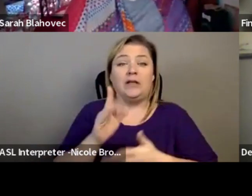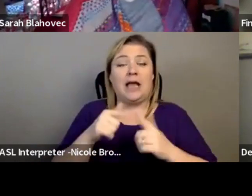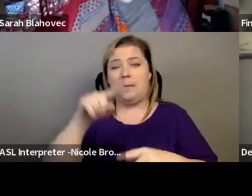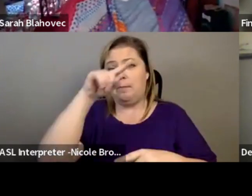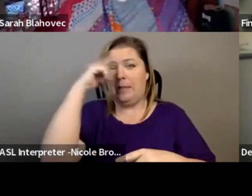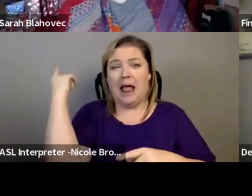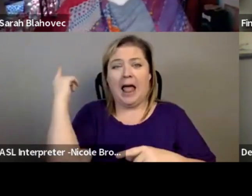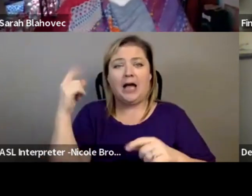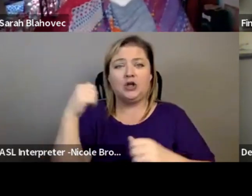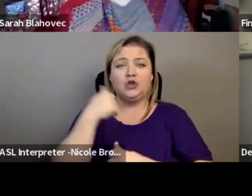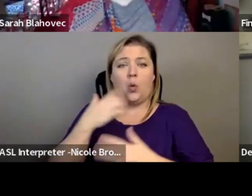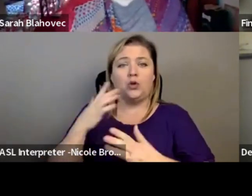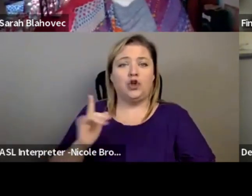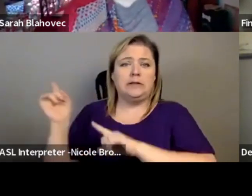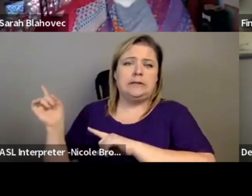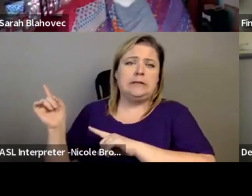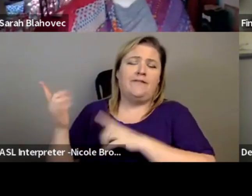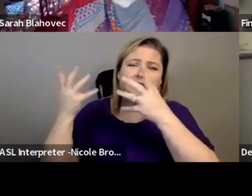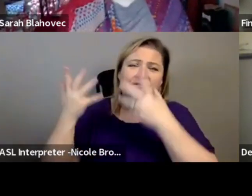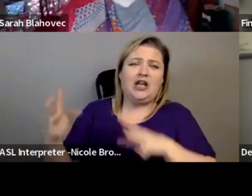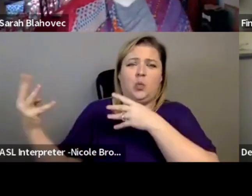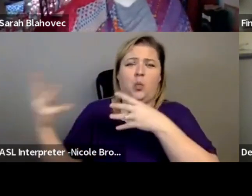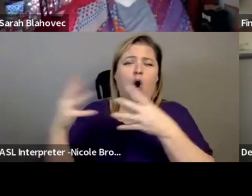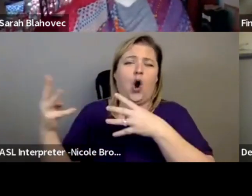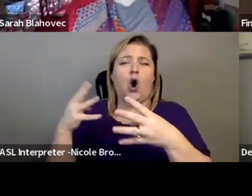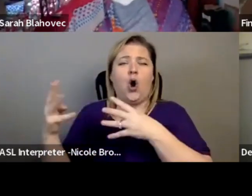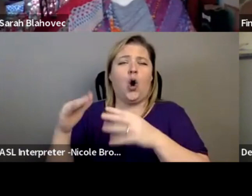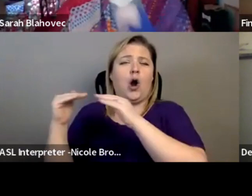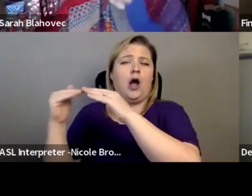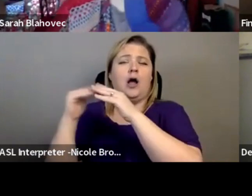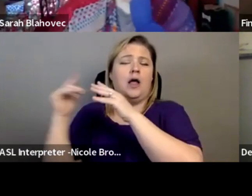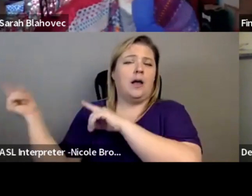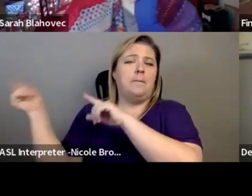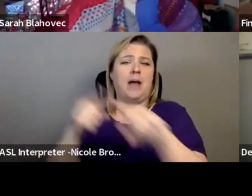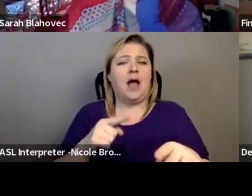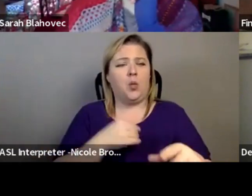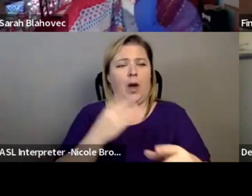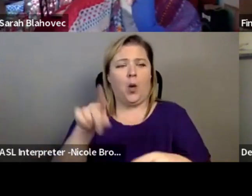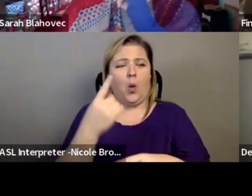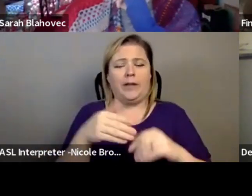back from the war, they had fought for their country. And now you're being told white only get out of here. You're black,